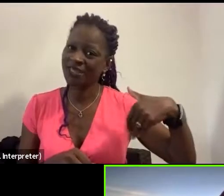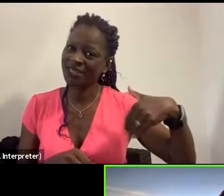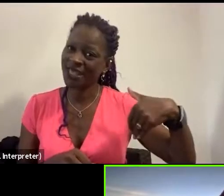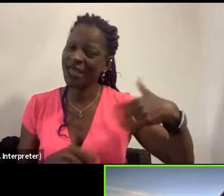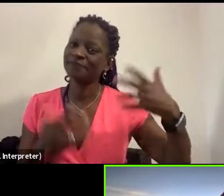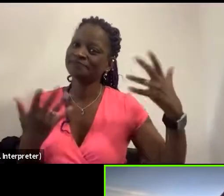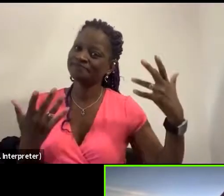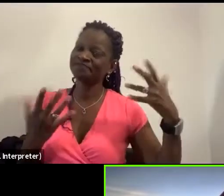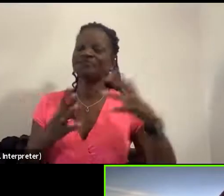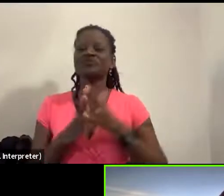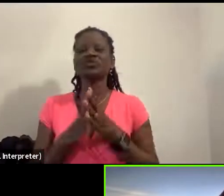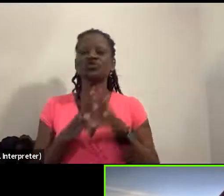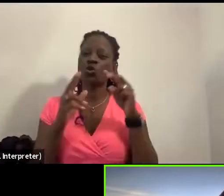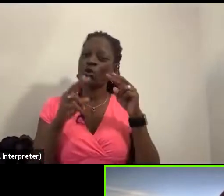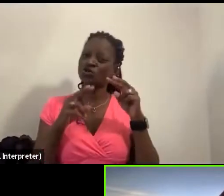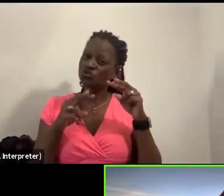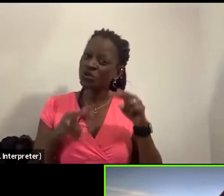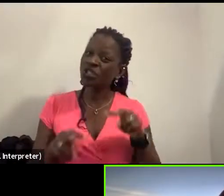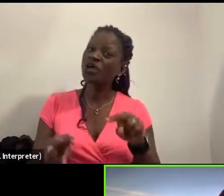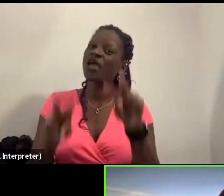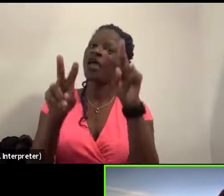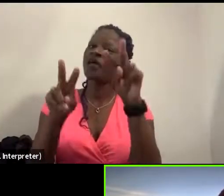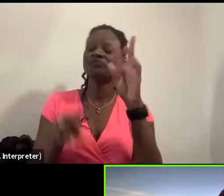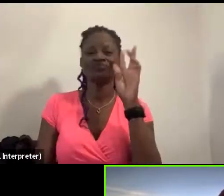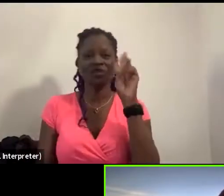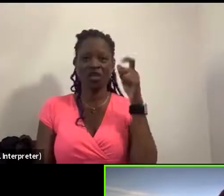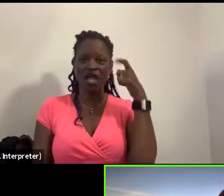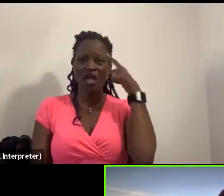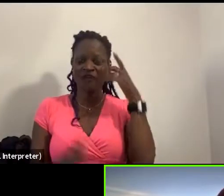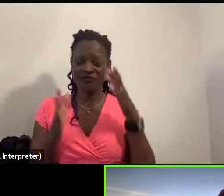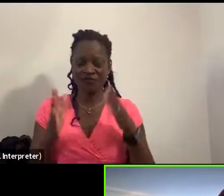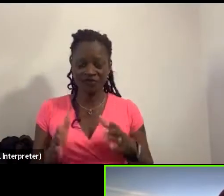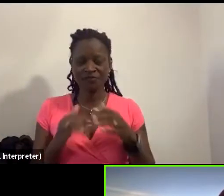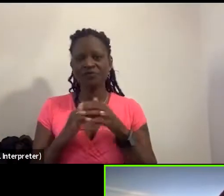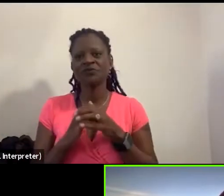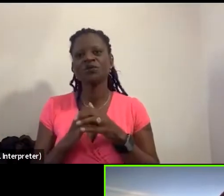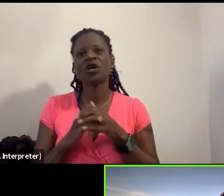Looking ahead, the governor has sent the aspirational goal of June 15th for the